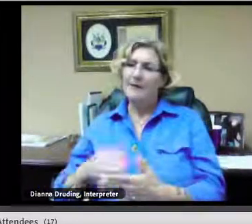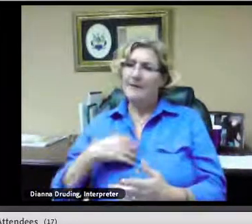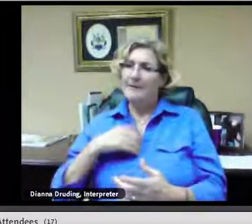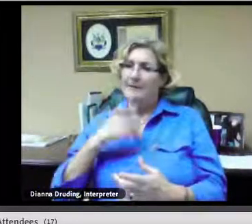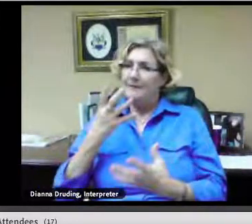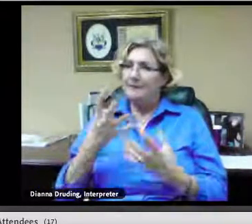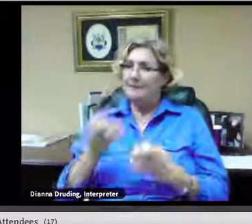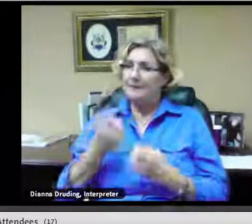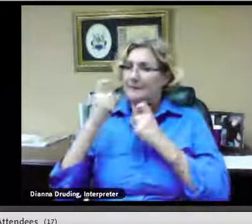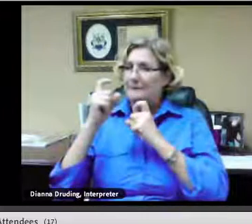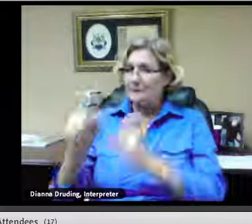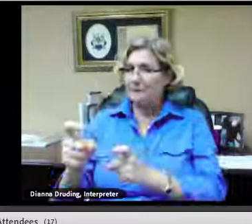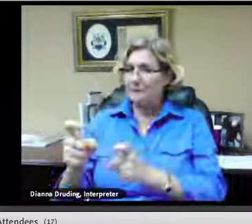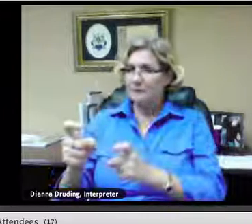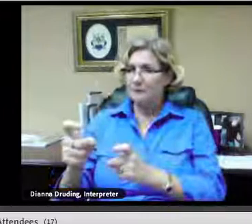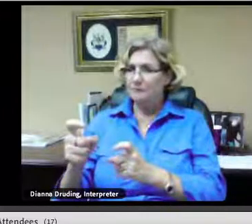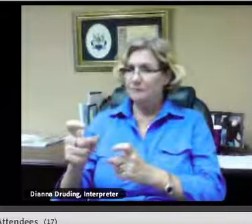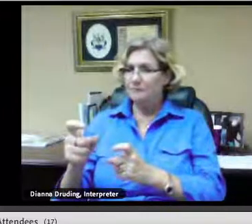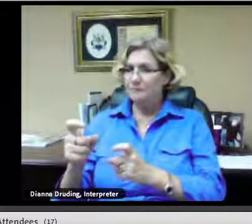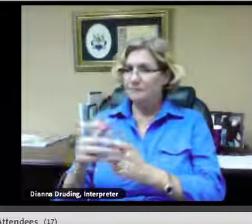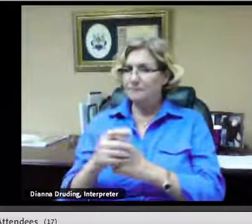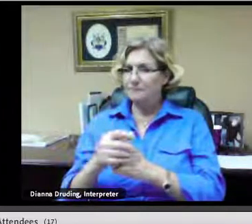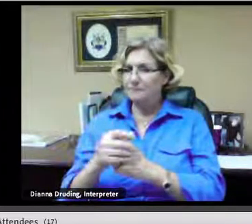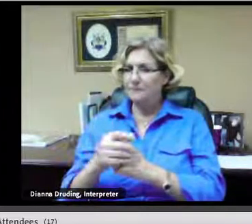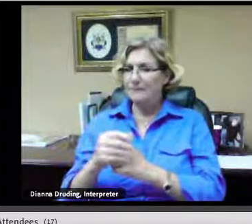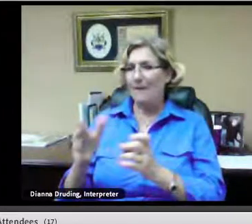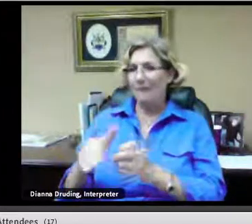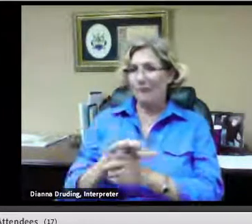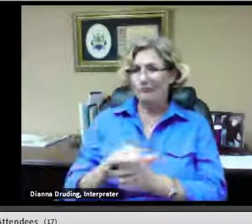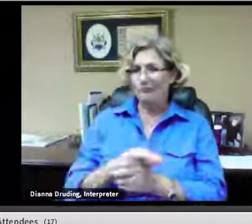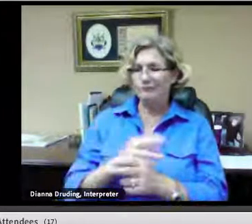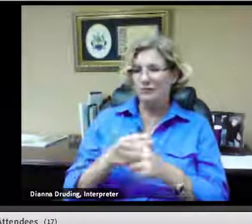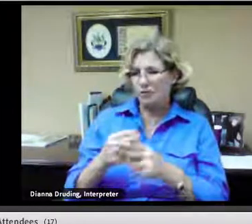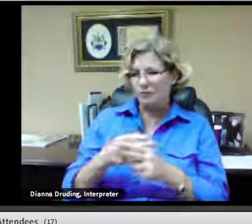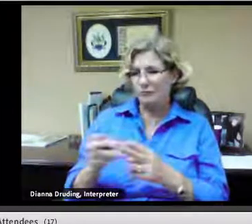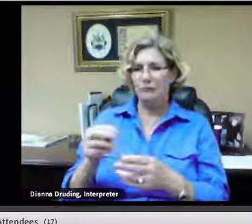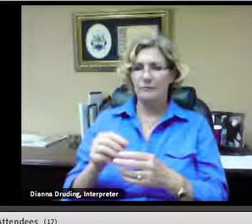Okay? So in 1990, the Americans with Disabilities Act was formed.